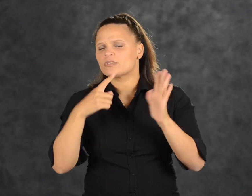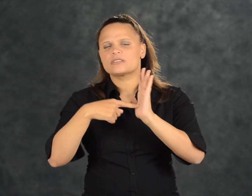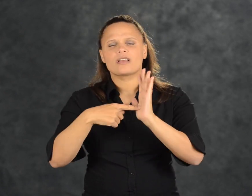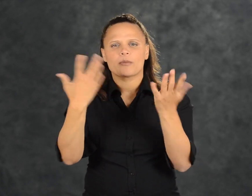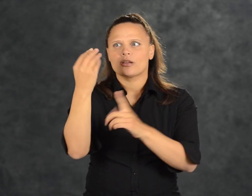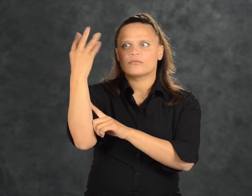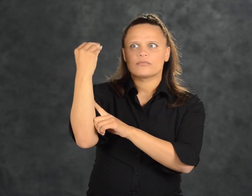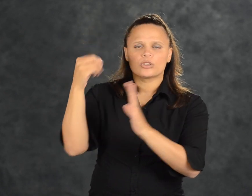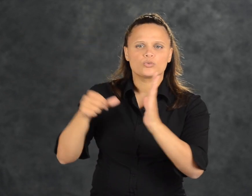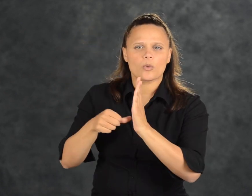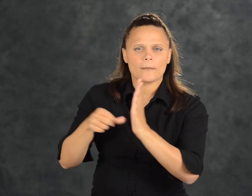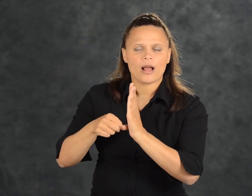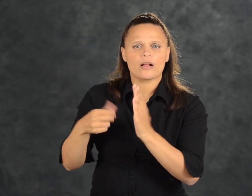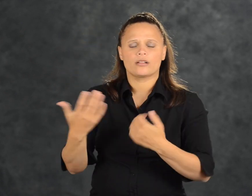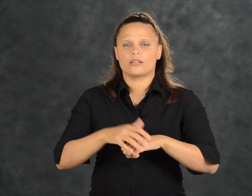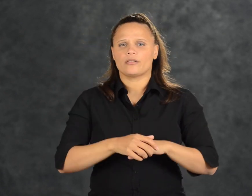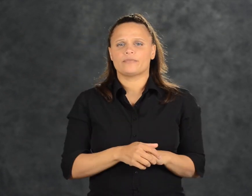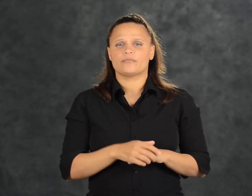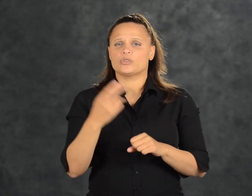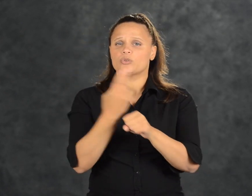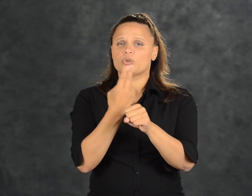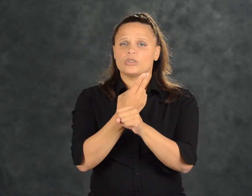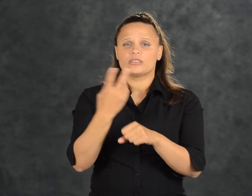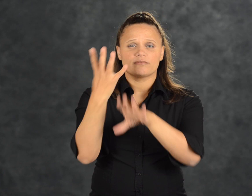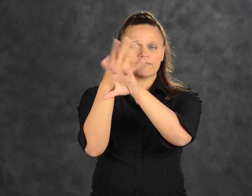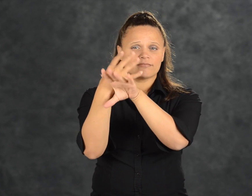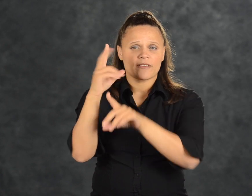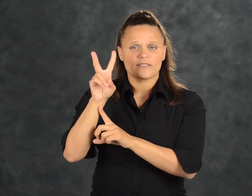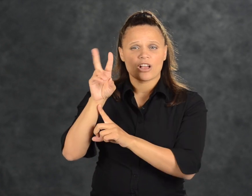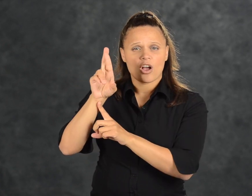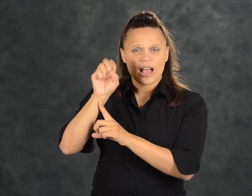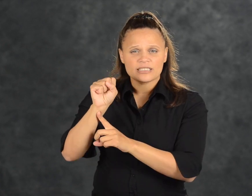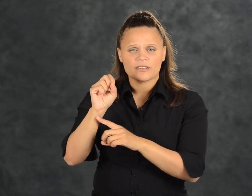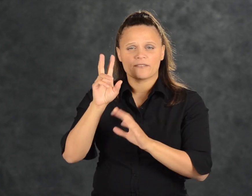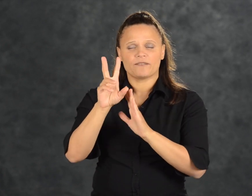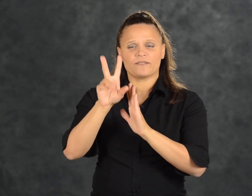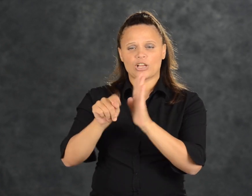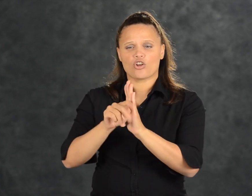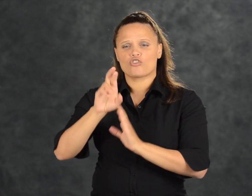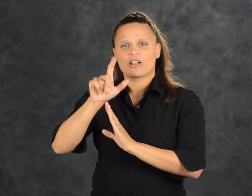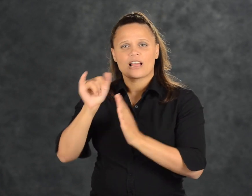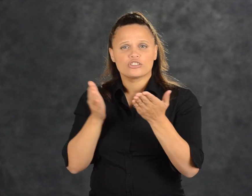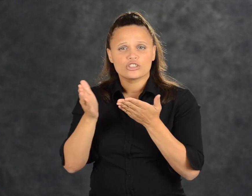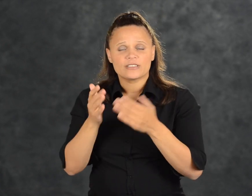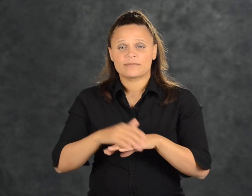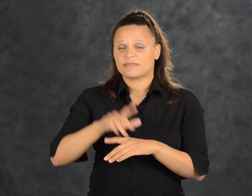For example, signaling and alert systems (phone or doorbell), video relay services,